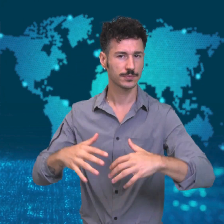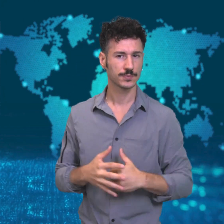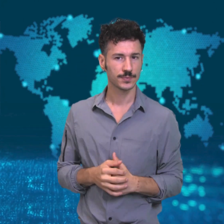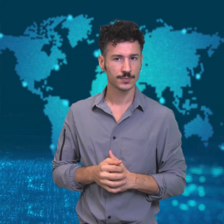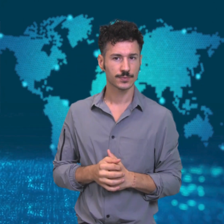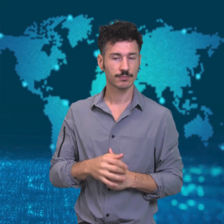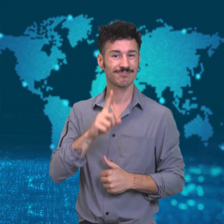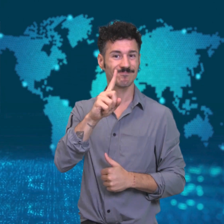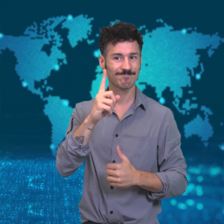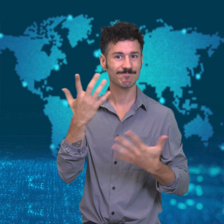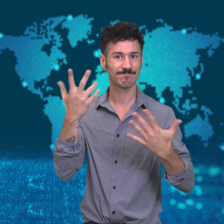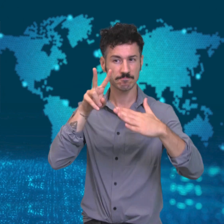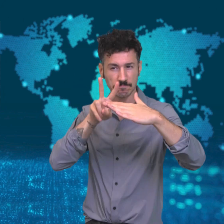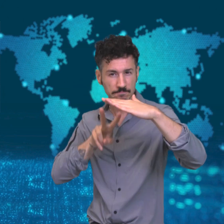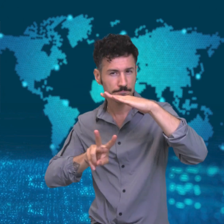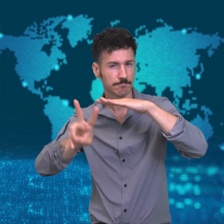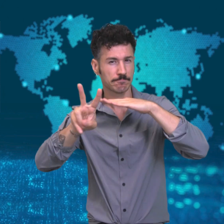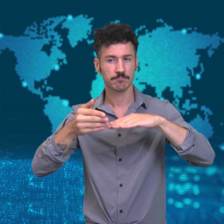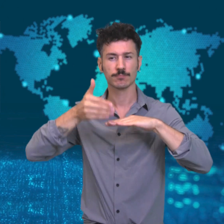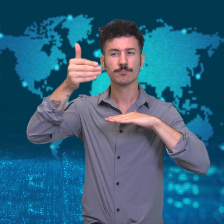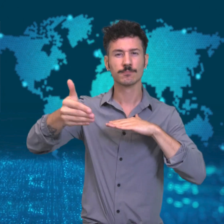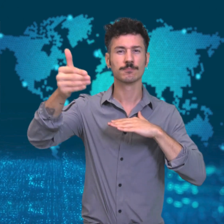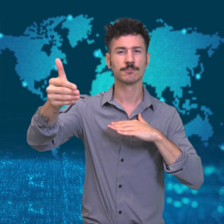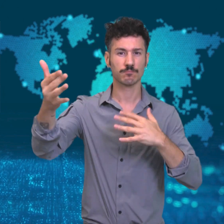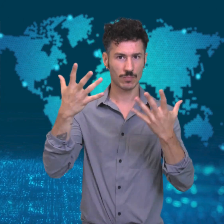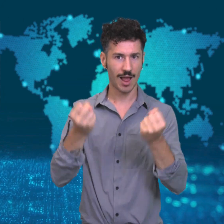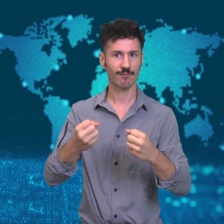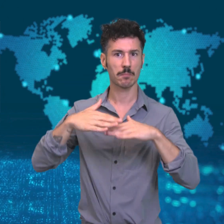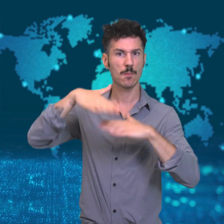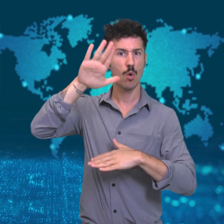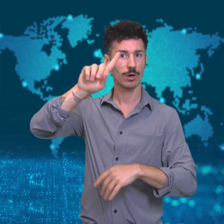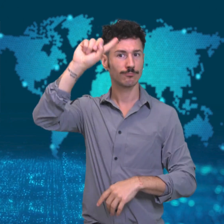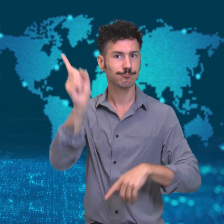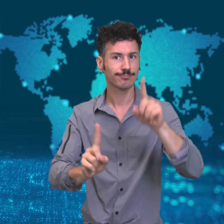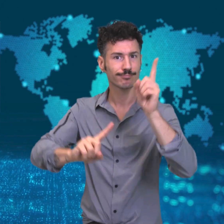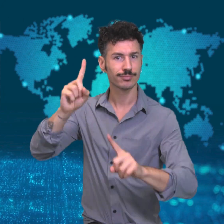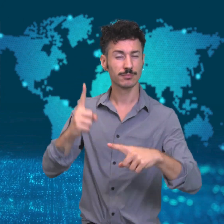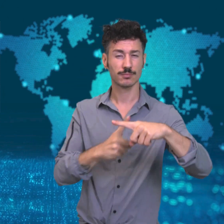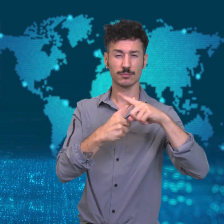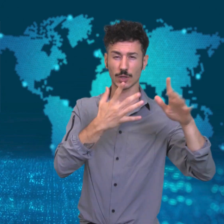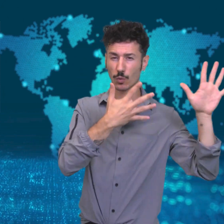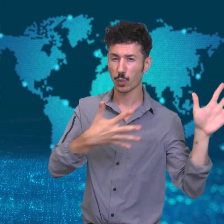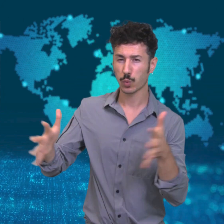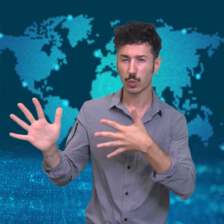More lightning strikes and gusty winds are expected,